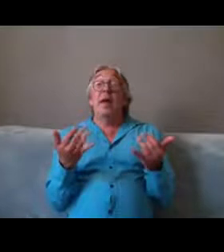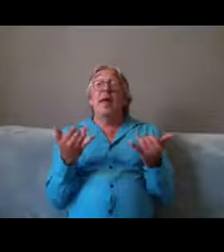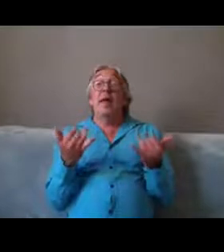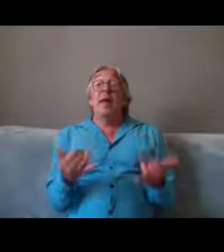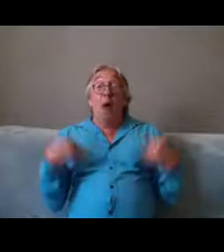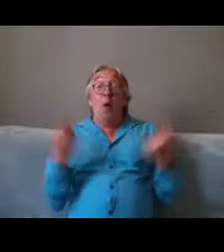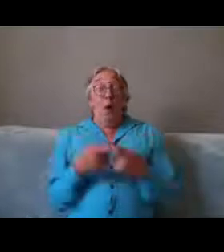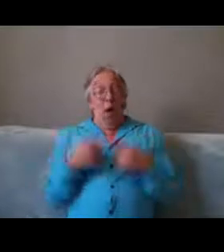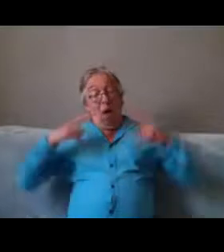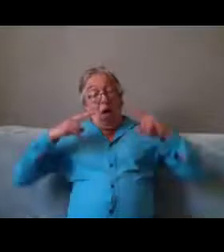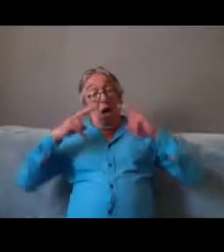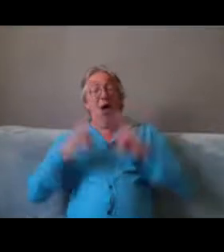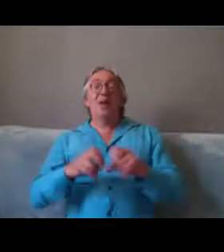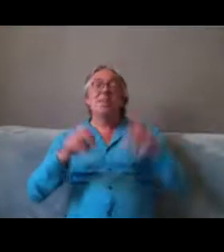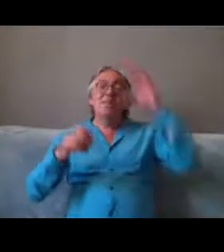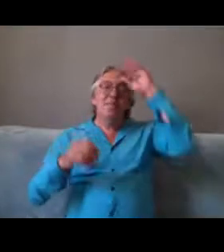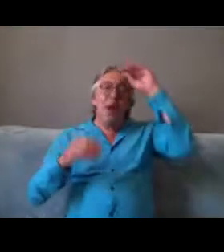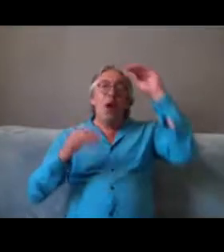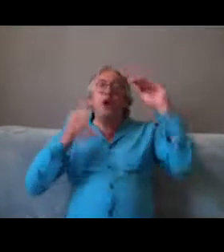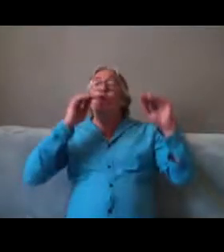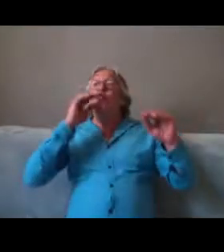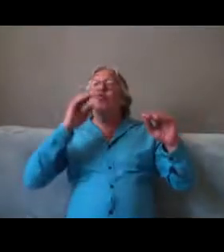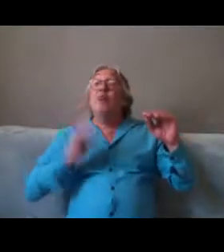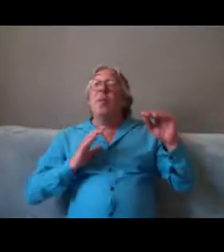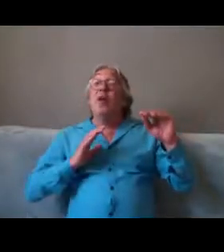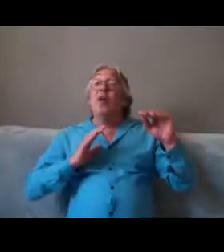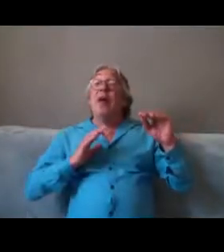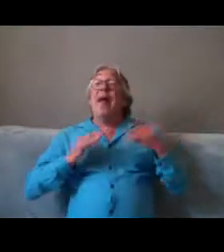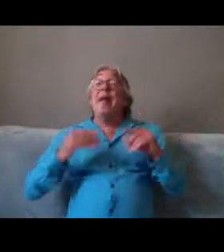but also organisations from the higher education field,